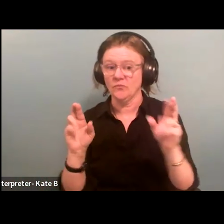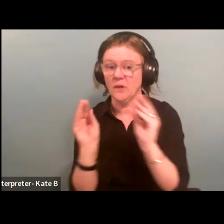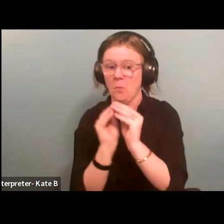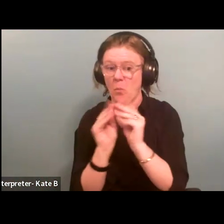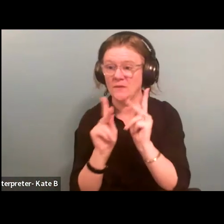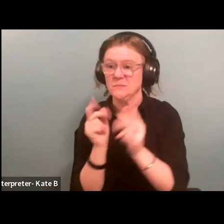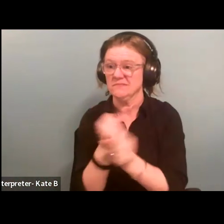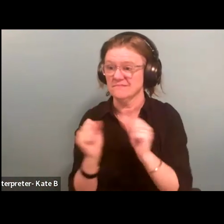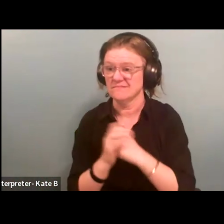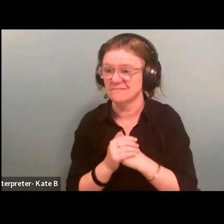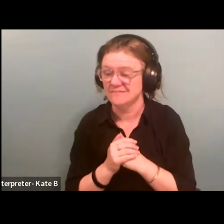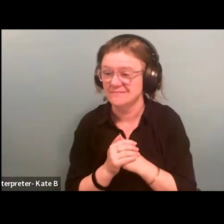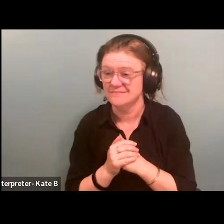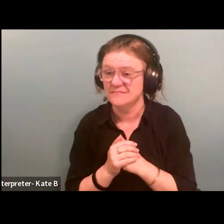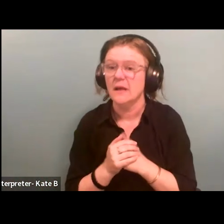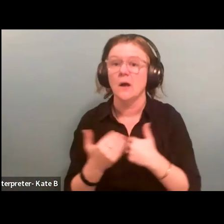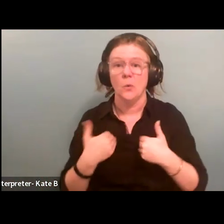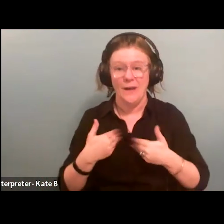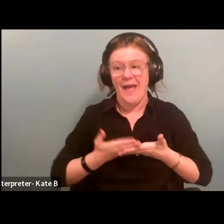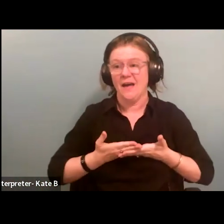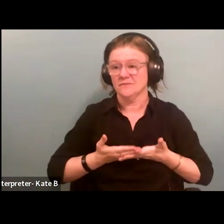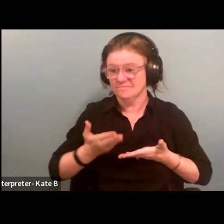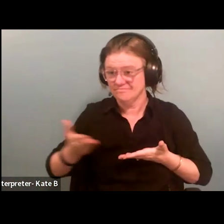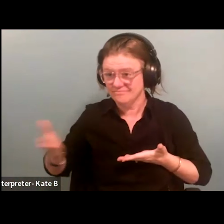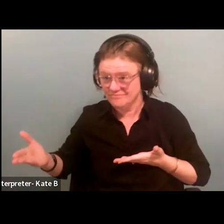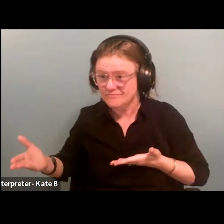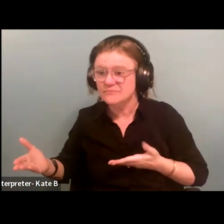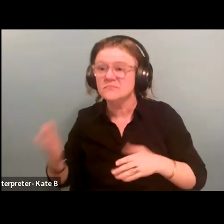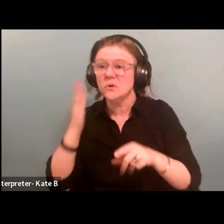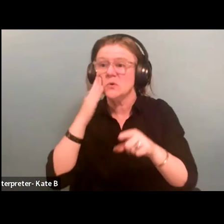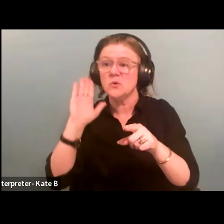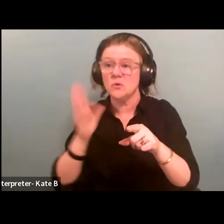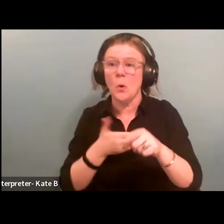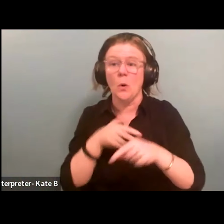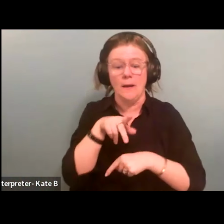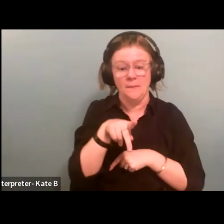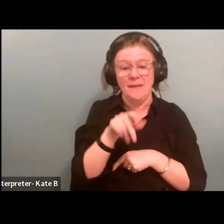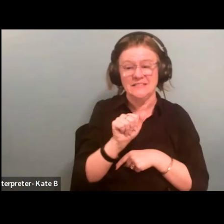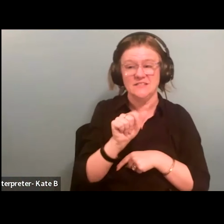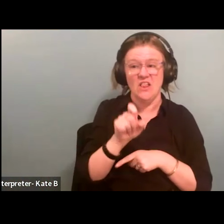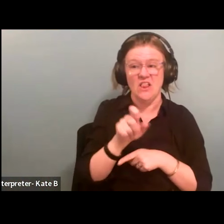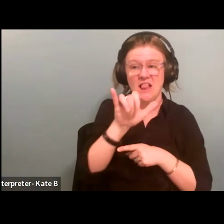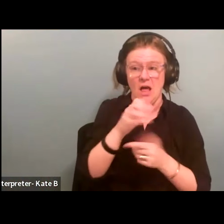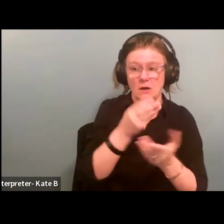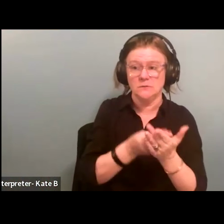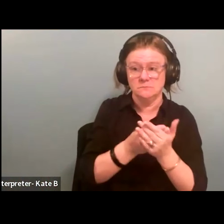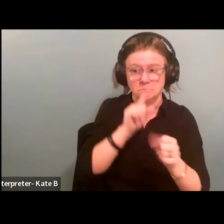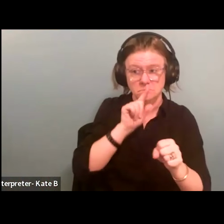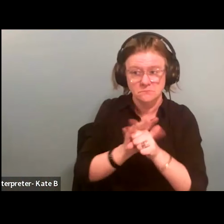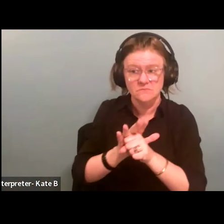We have a lot of resources in the Commonwealth of Pennsylvania. As you all know, the Pennsylvania Lottery is dedicated towards older adults.